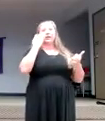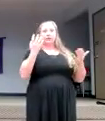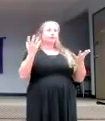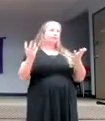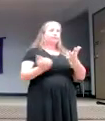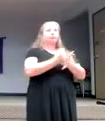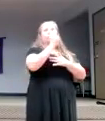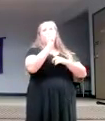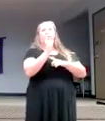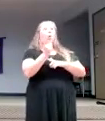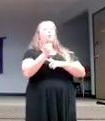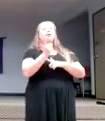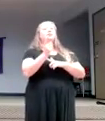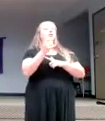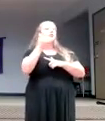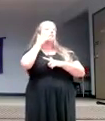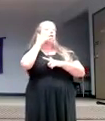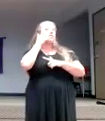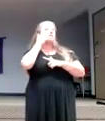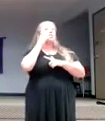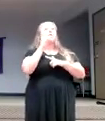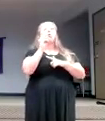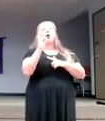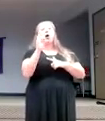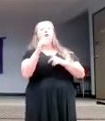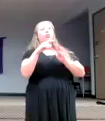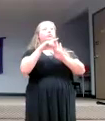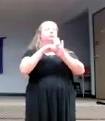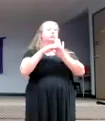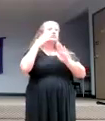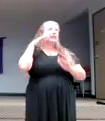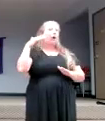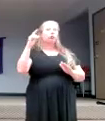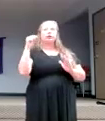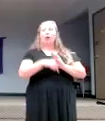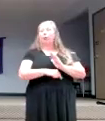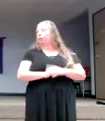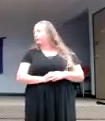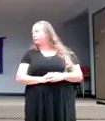to turn your cell phones off or turn the volume on. Also, we just ask, oh sorry. We just ask